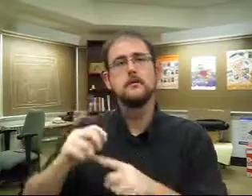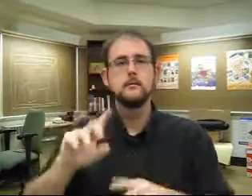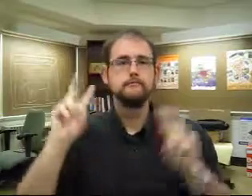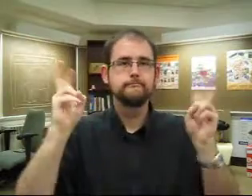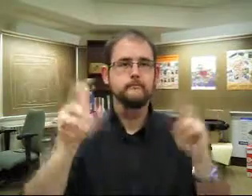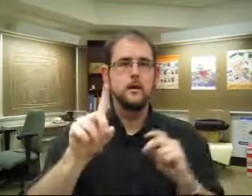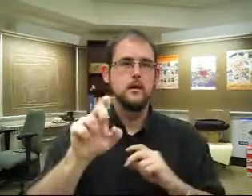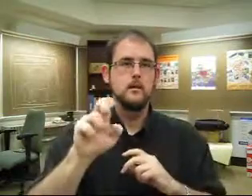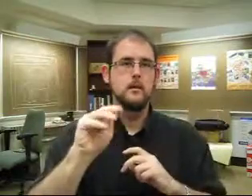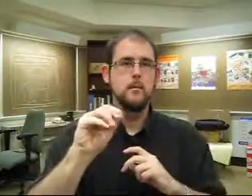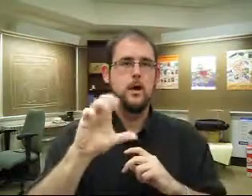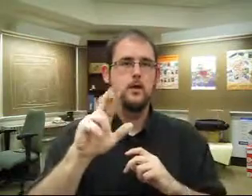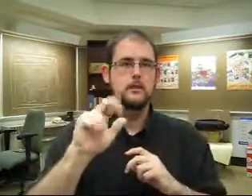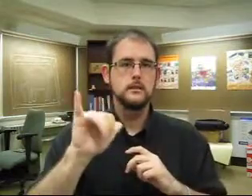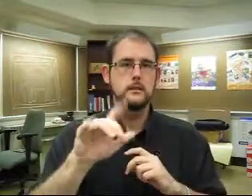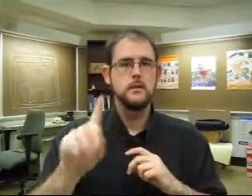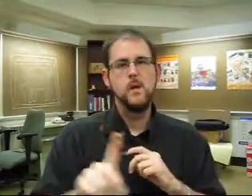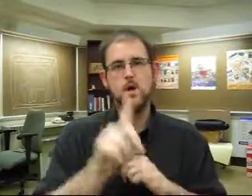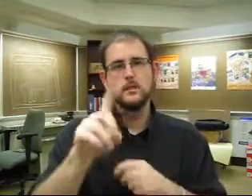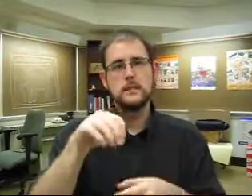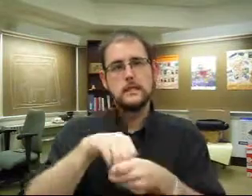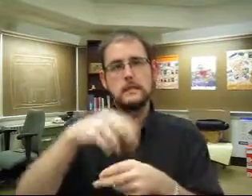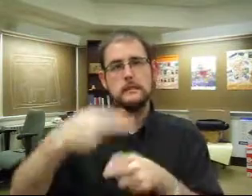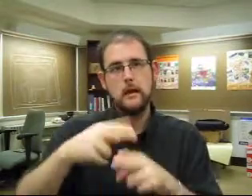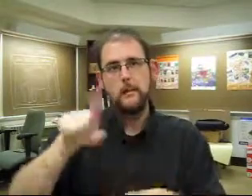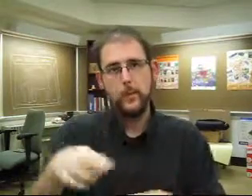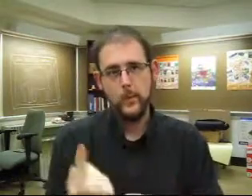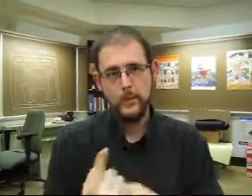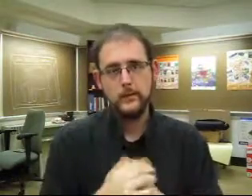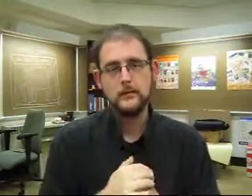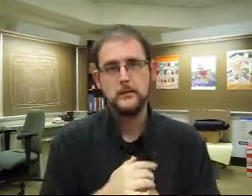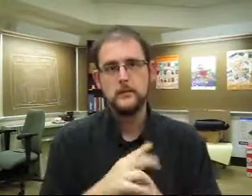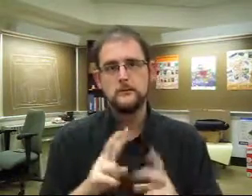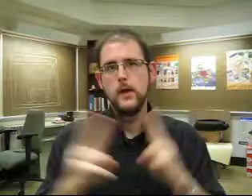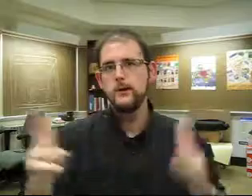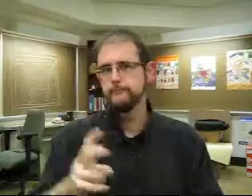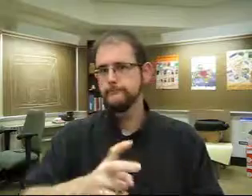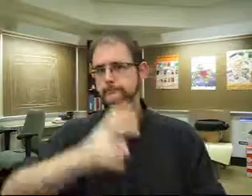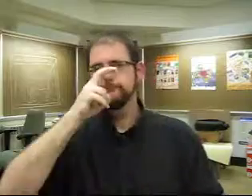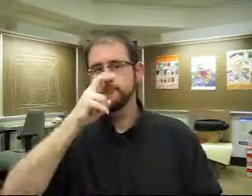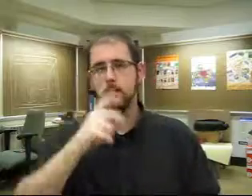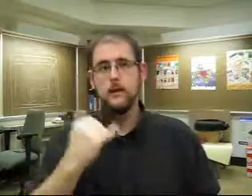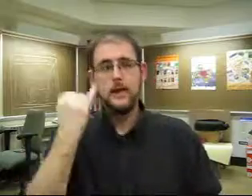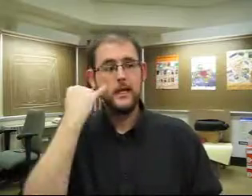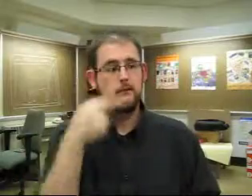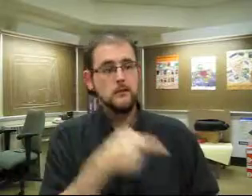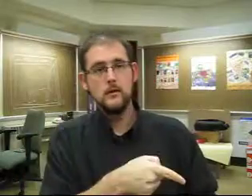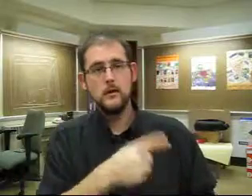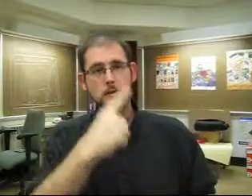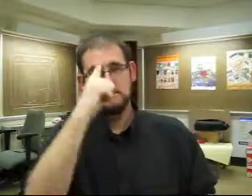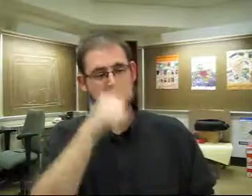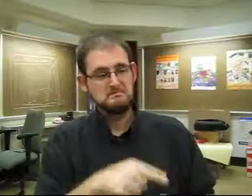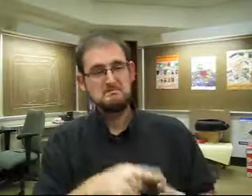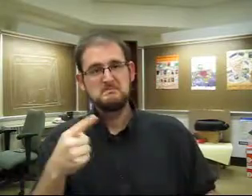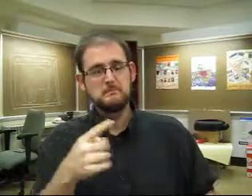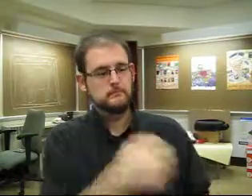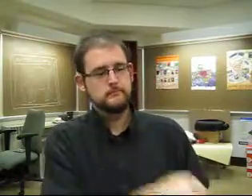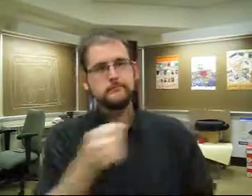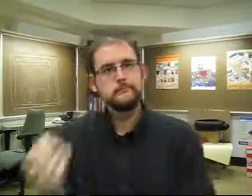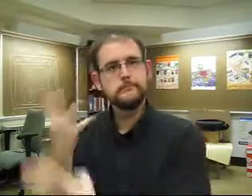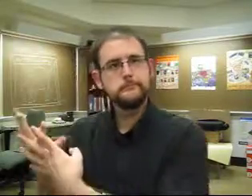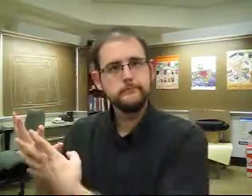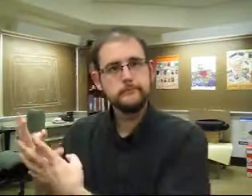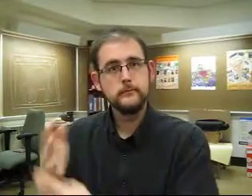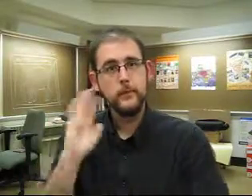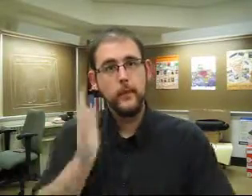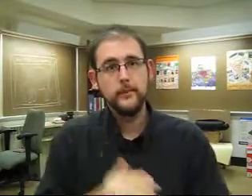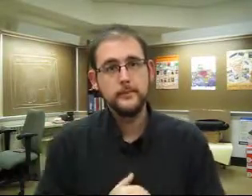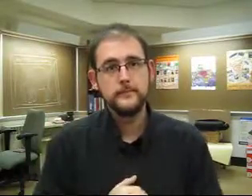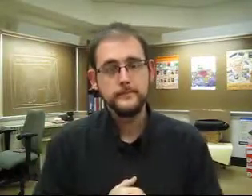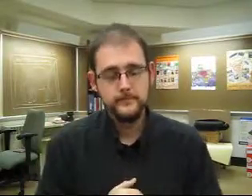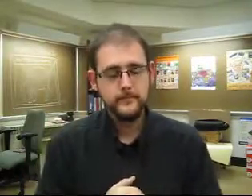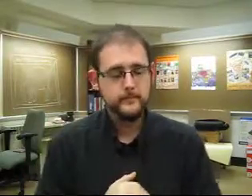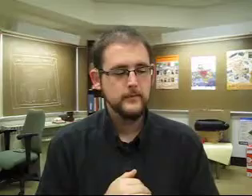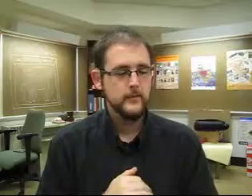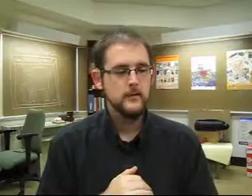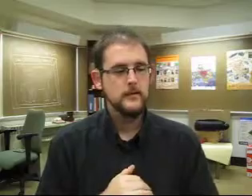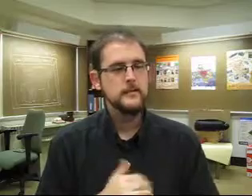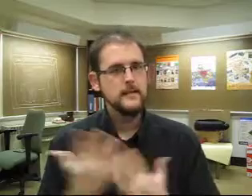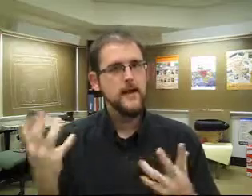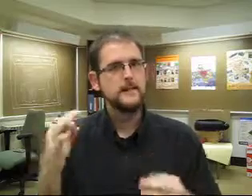The government is a democracy in name only -- dissenters are ruthlessly oppressed and jailed.